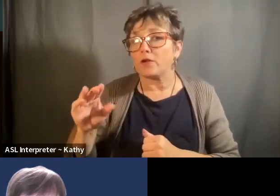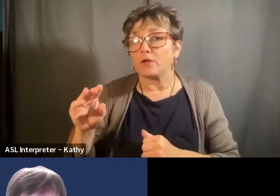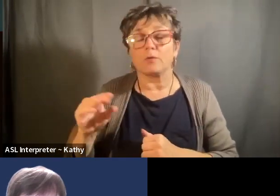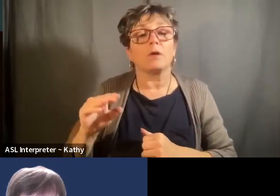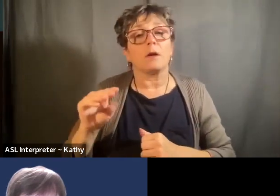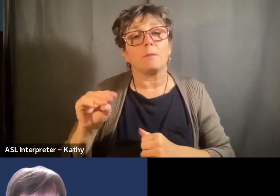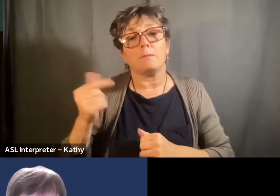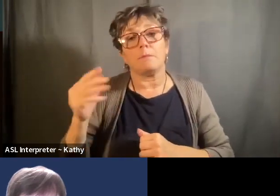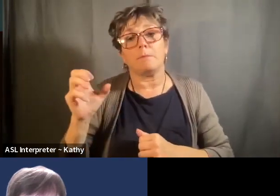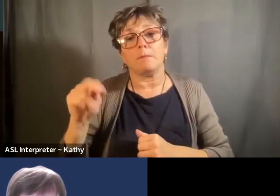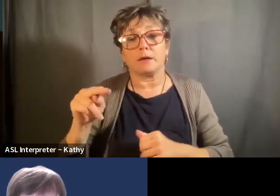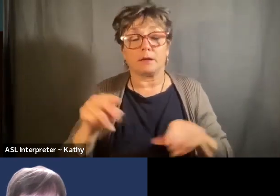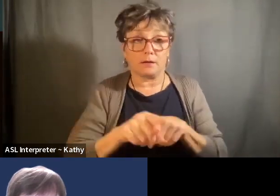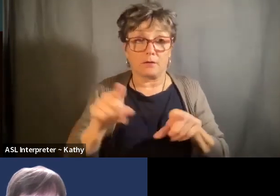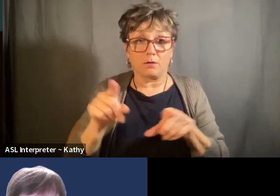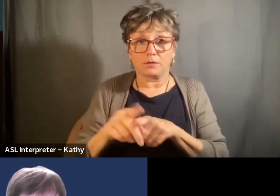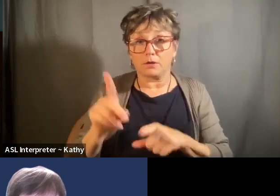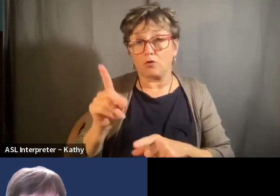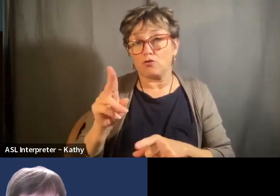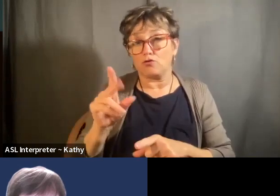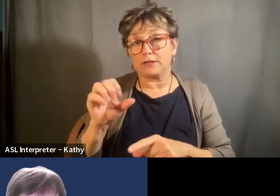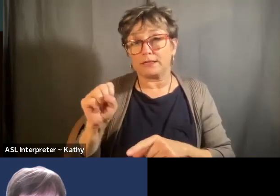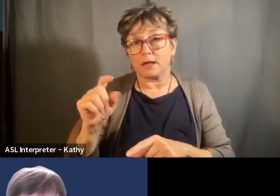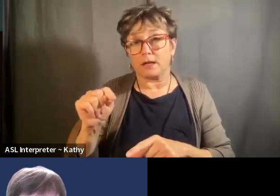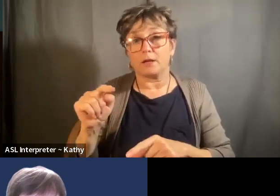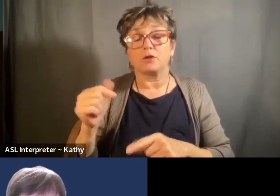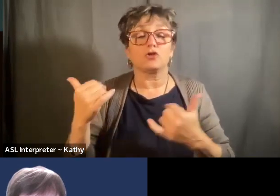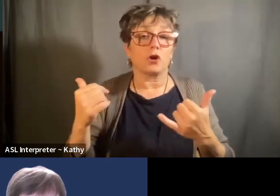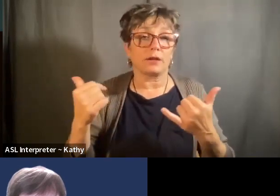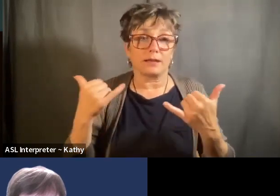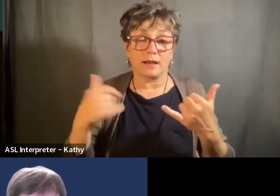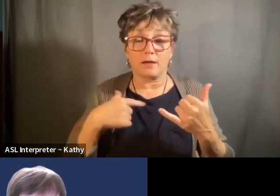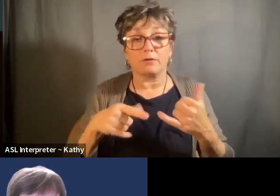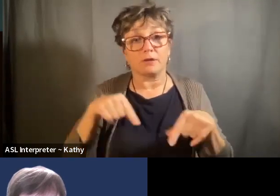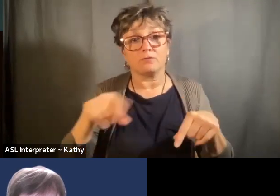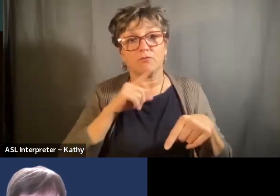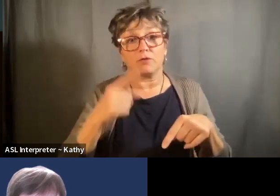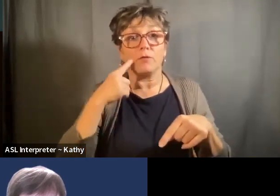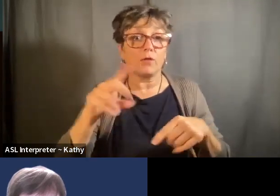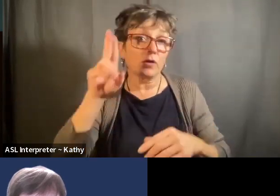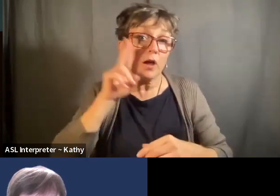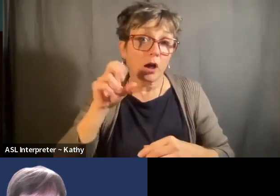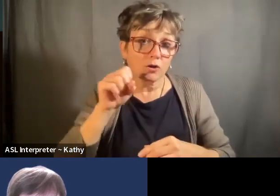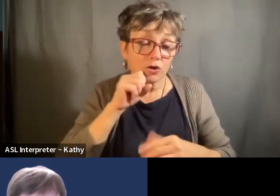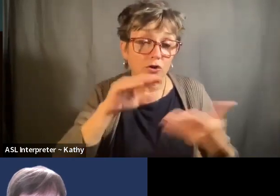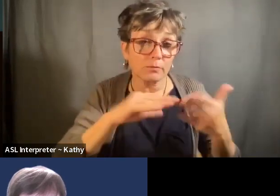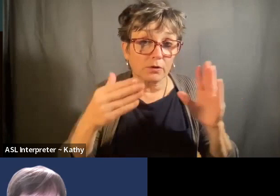for the Usher community and those who are interested in advancing research this will